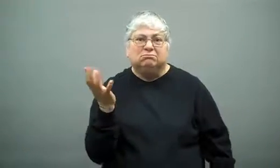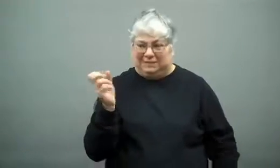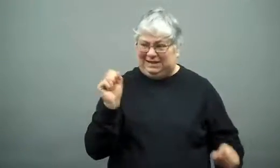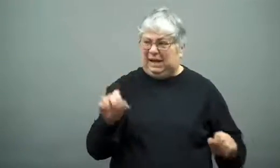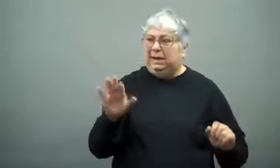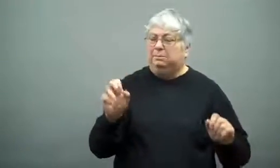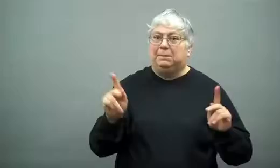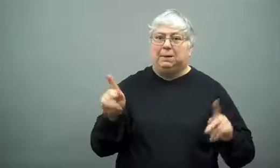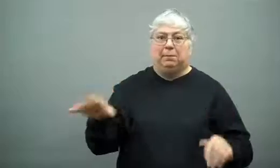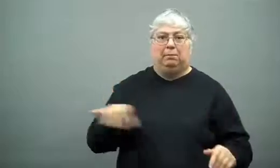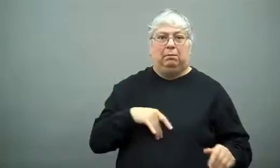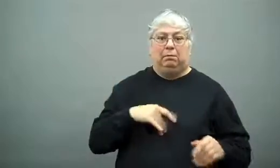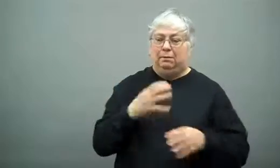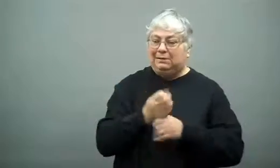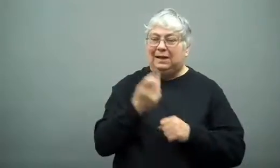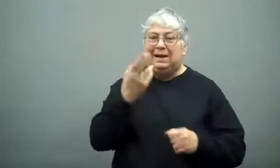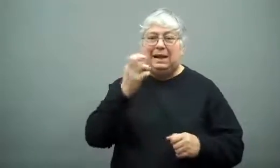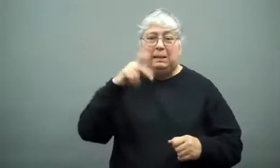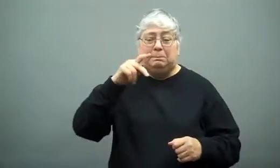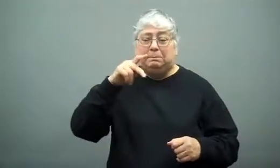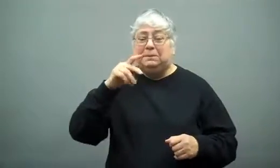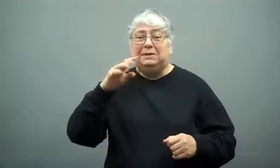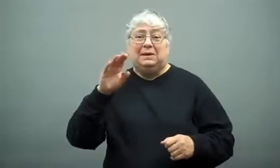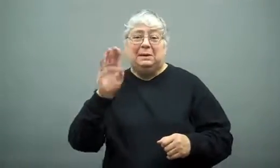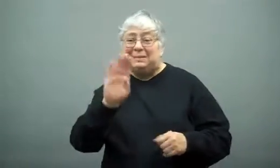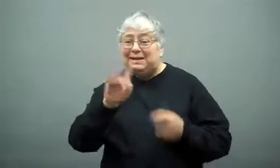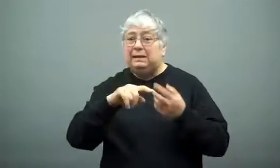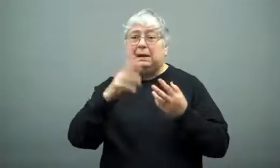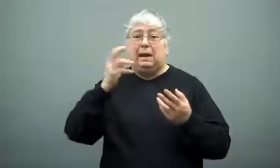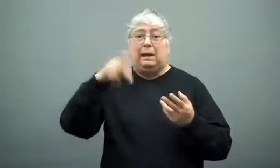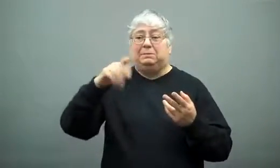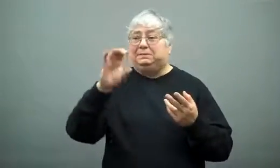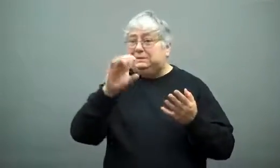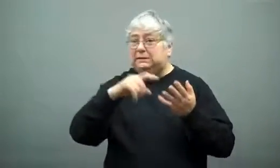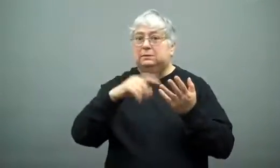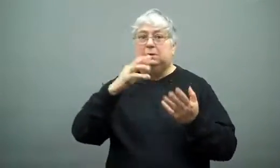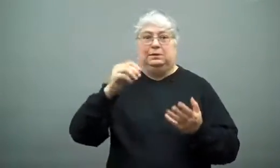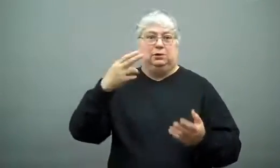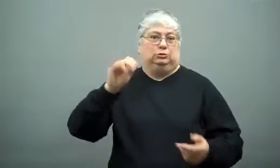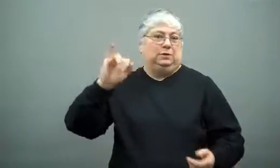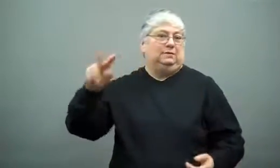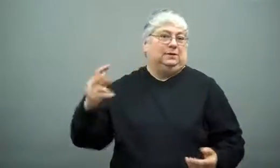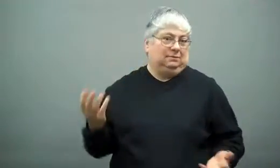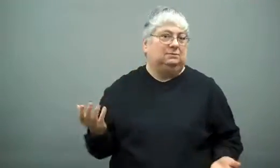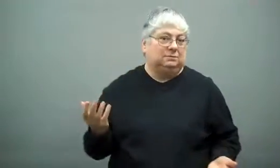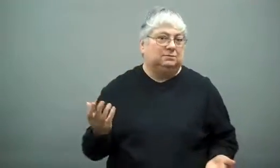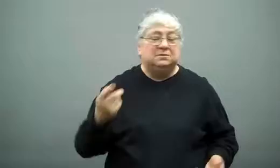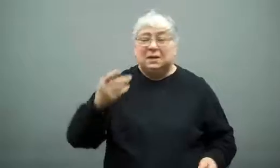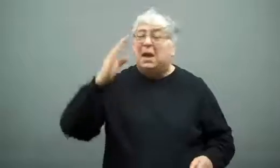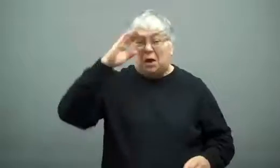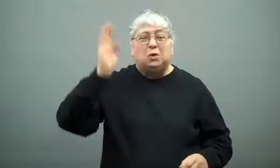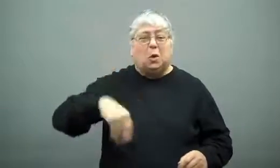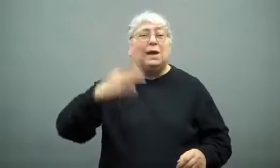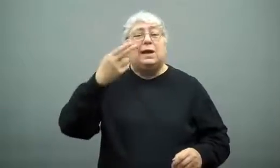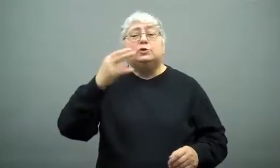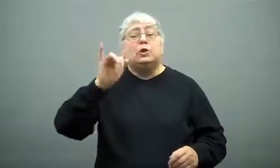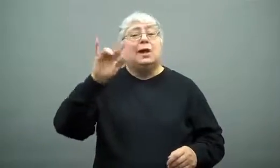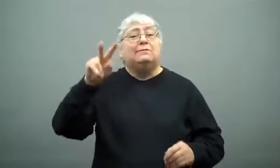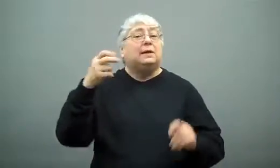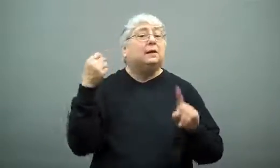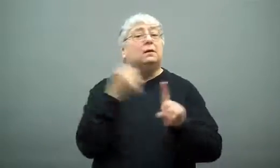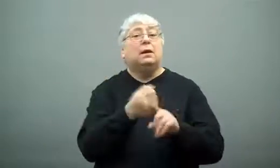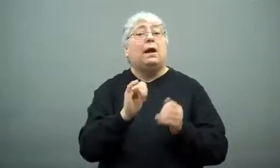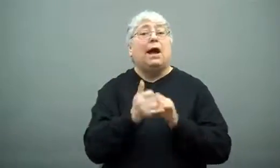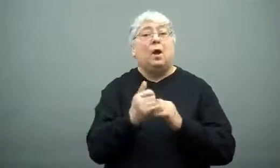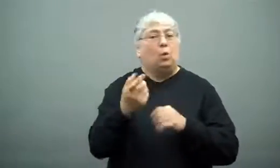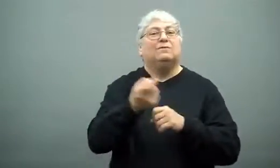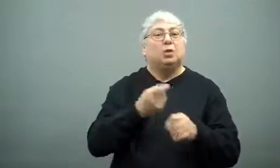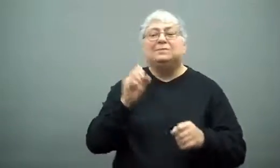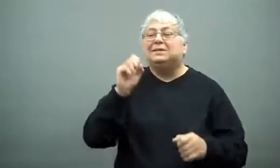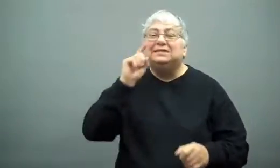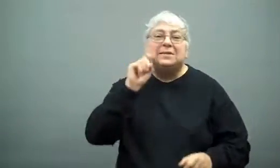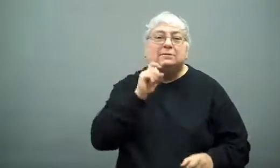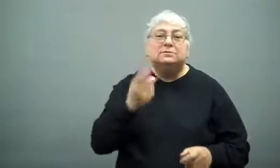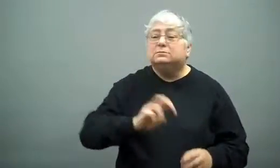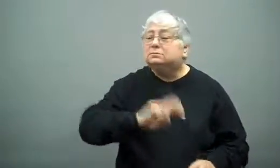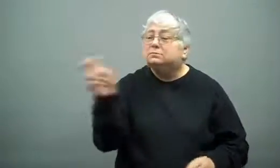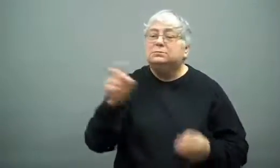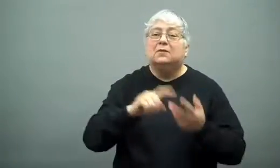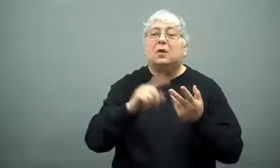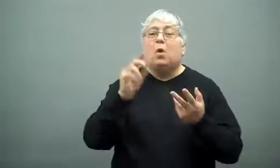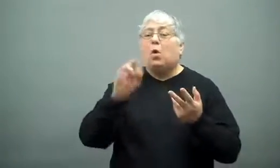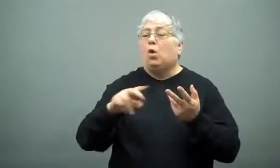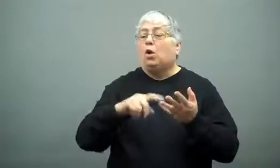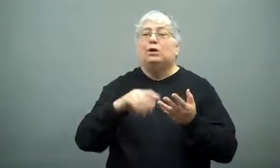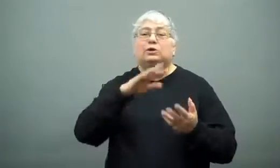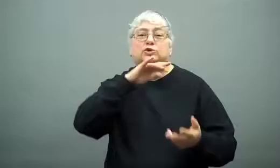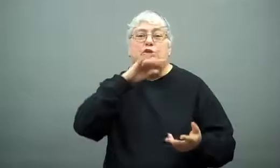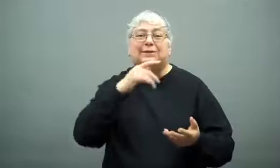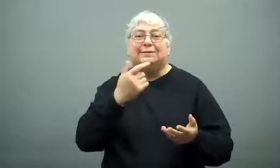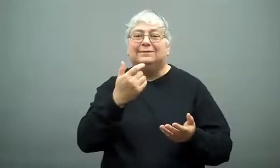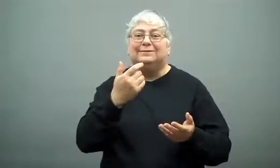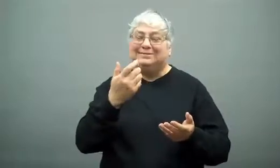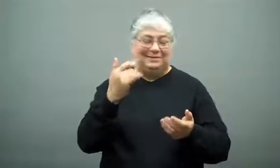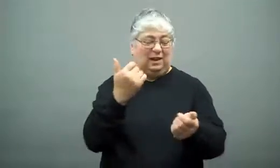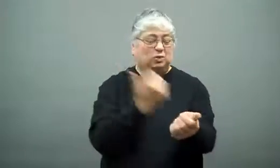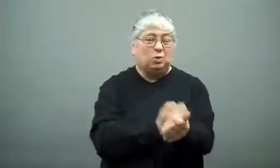That exposed people to Hepatitis B and C, and HIV.